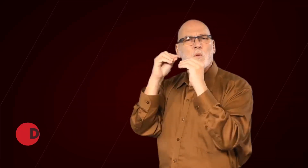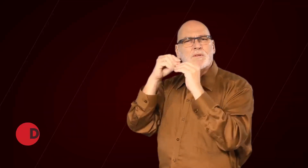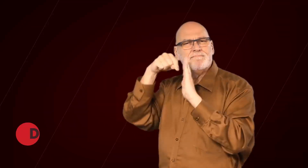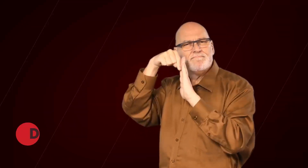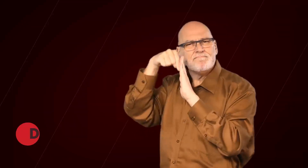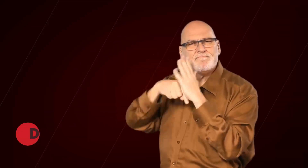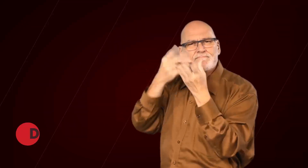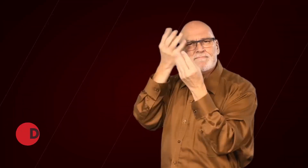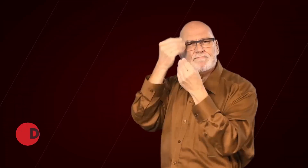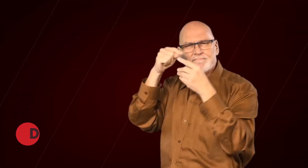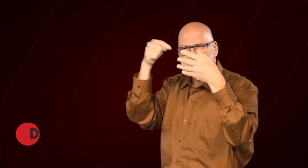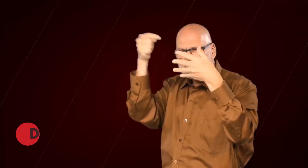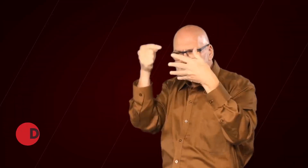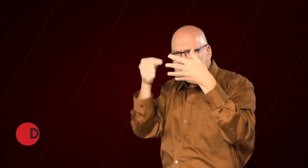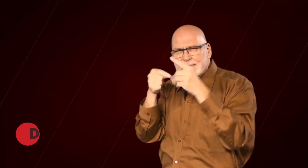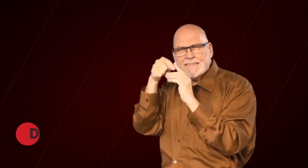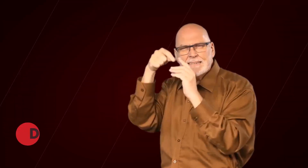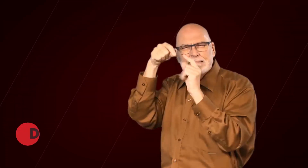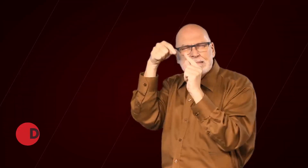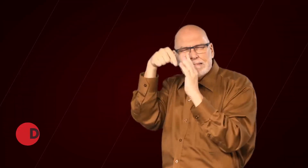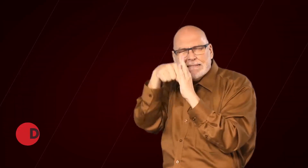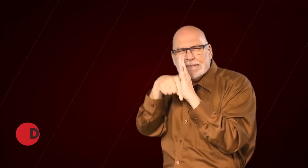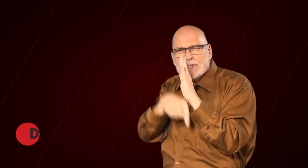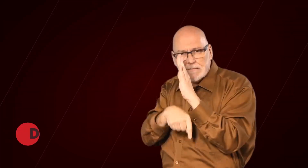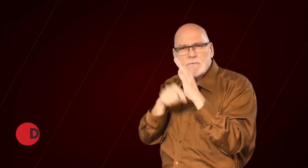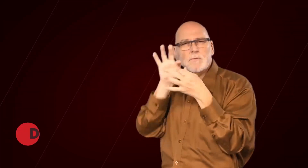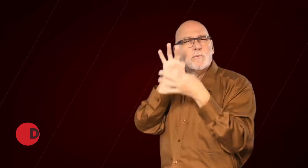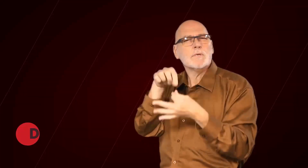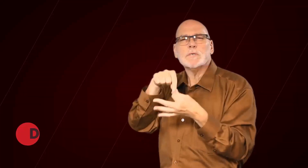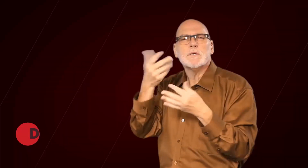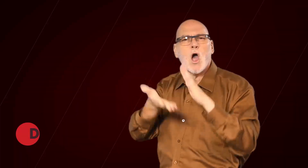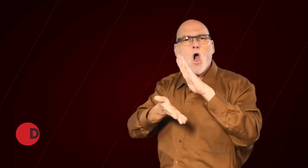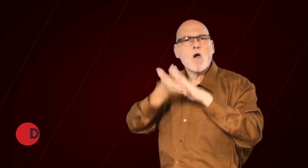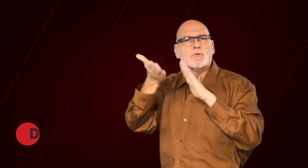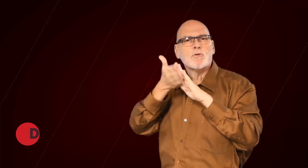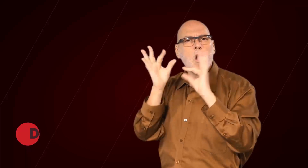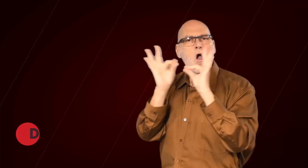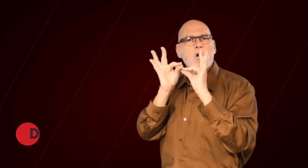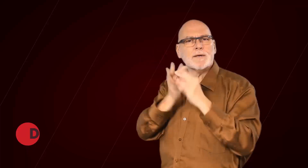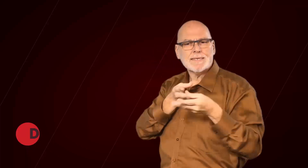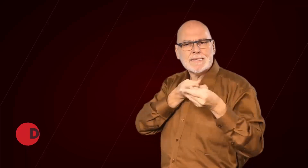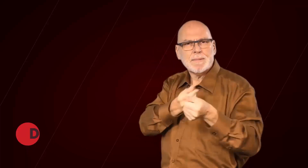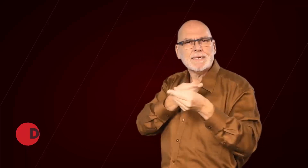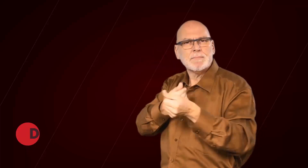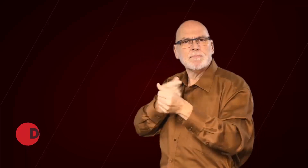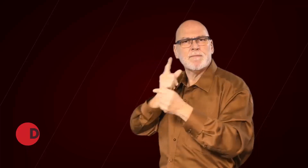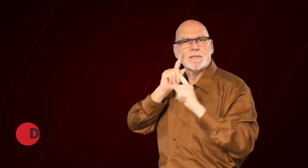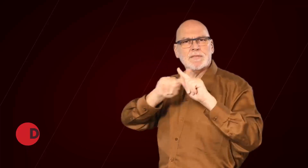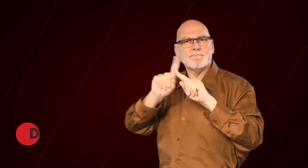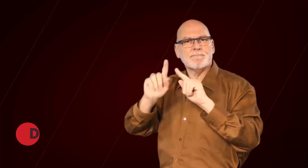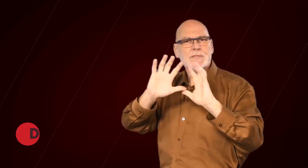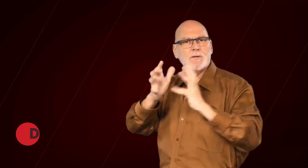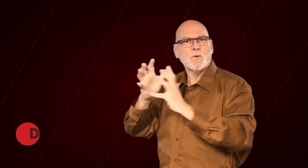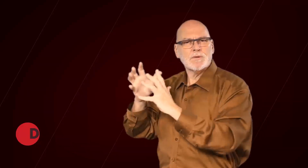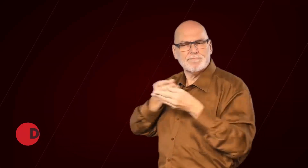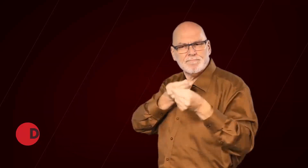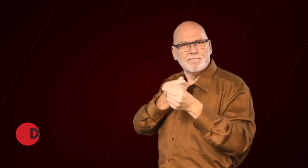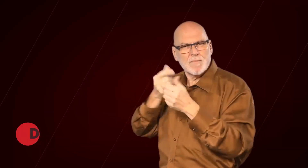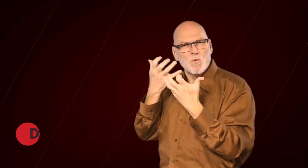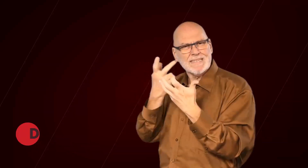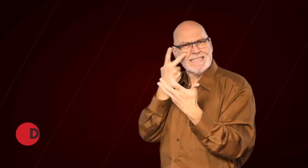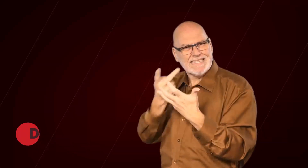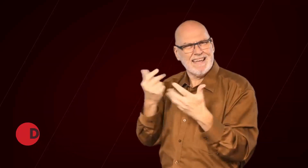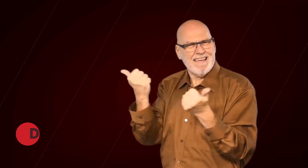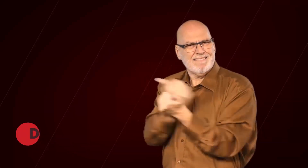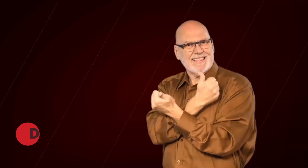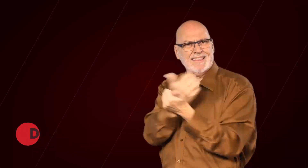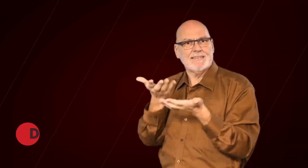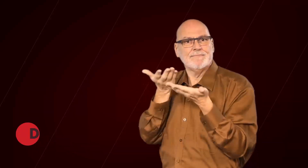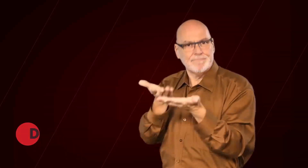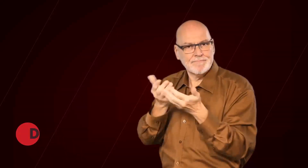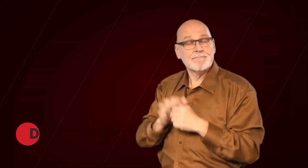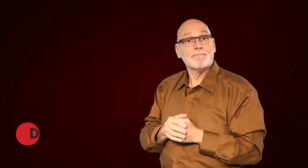more details be shared on the "Operational Costs" expense category.